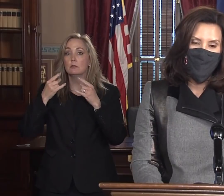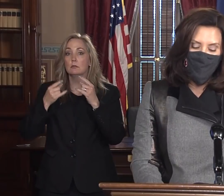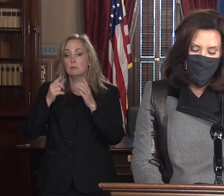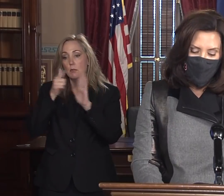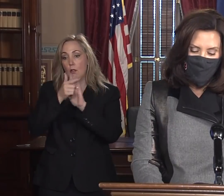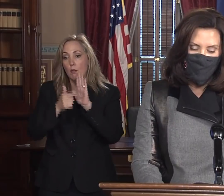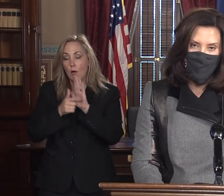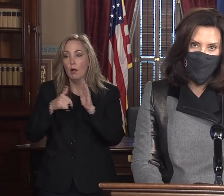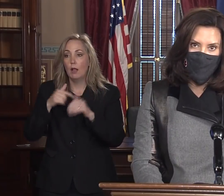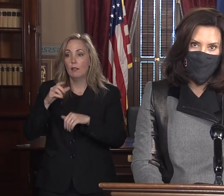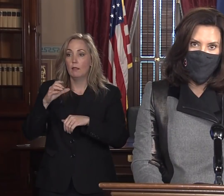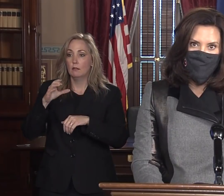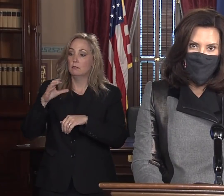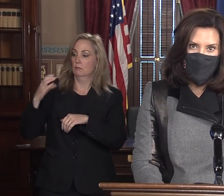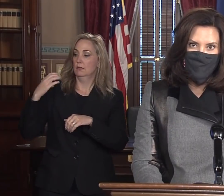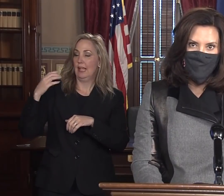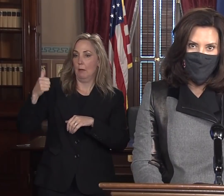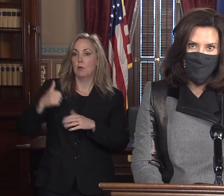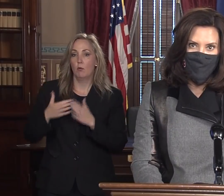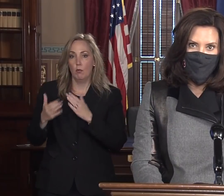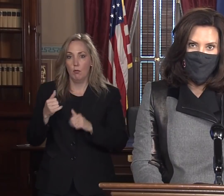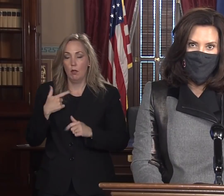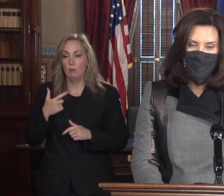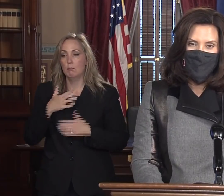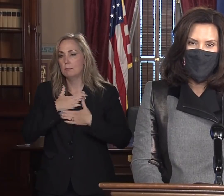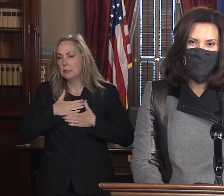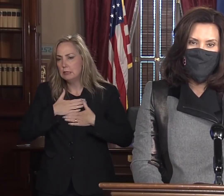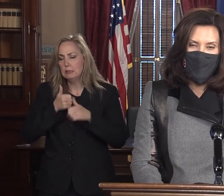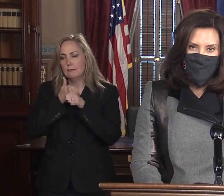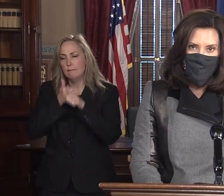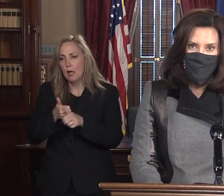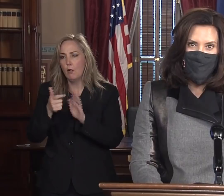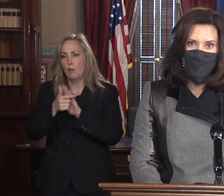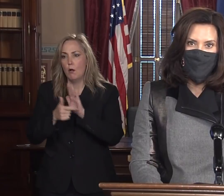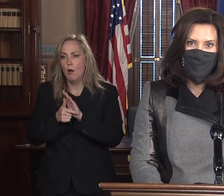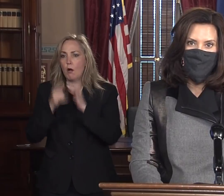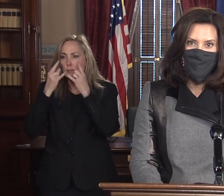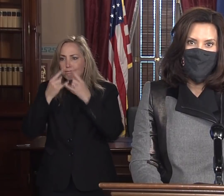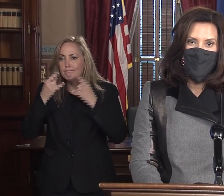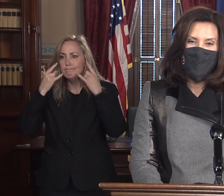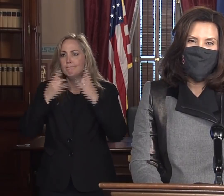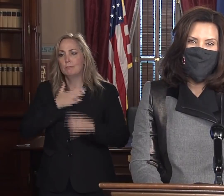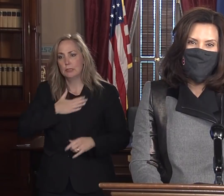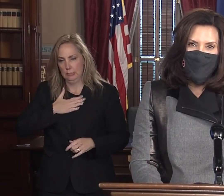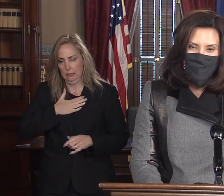LEADERSHIP TO ISSUE A MASK MANDATE FOR THE CAPITOL AND URGE PEOPLE EVERYWHERE TO FOLLOW THE